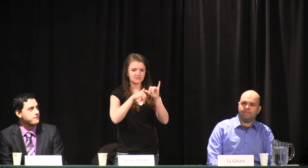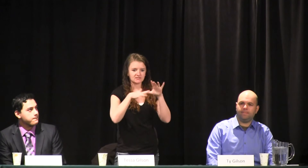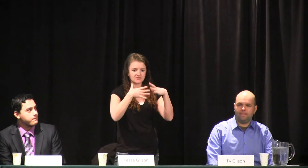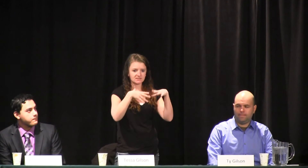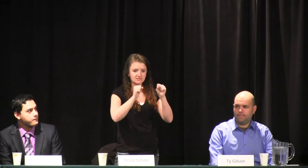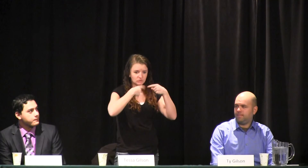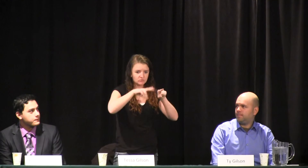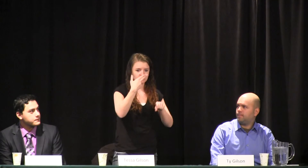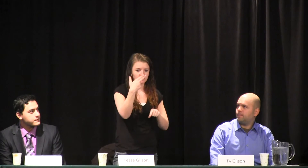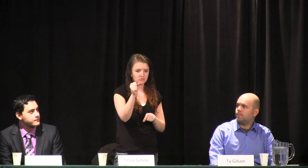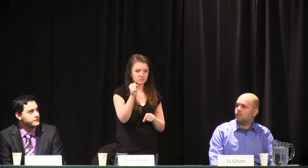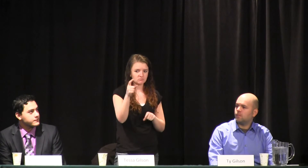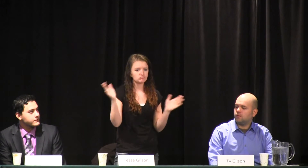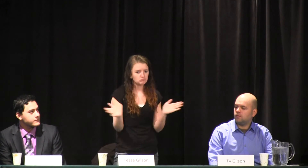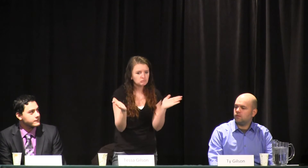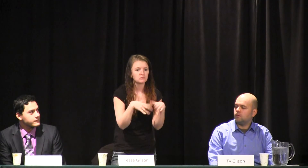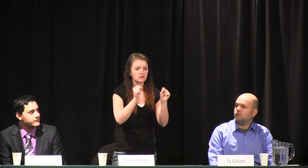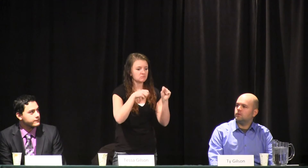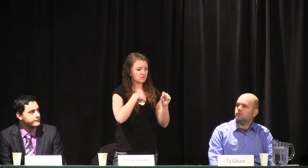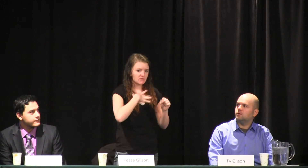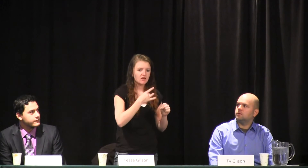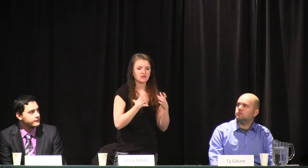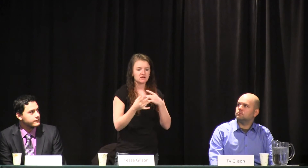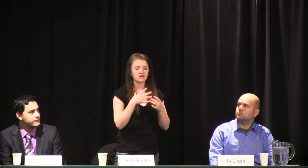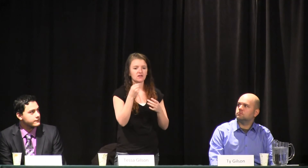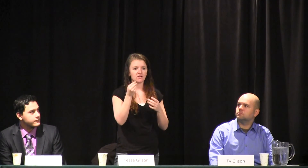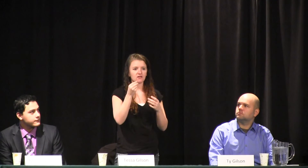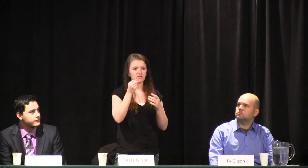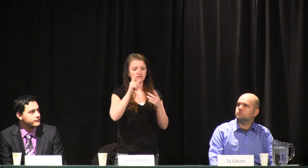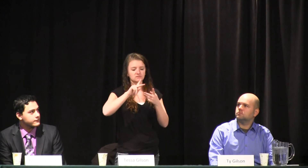so she helped me take four or five different engineering classes while I was in high school.